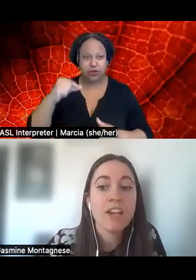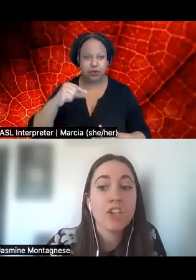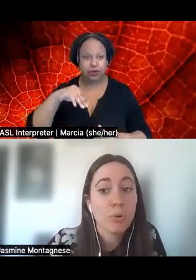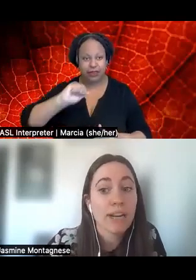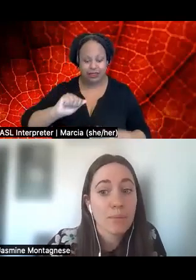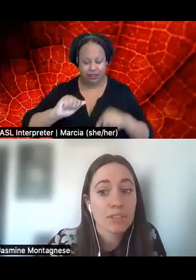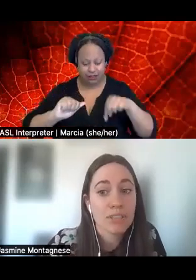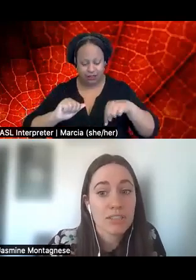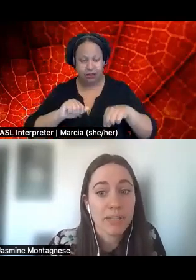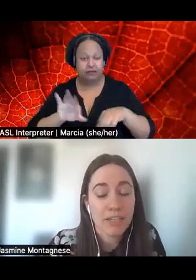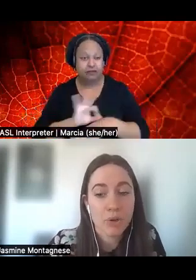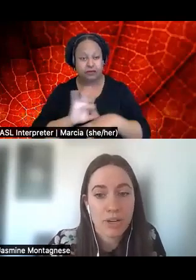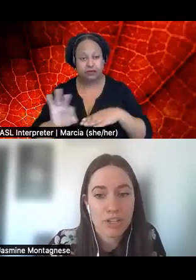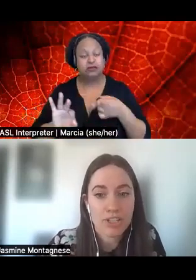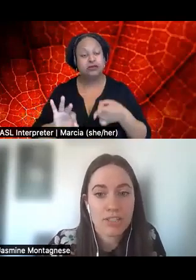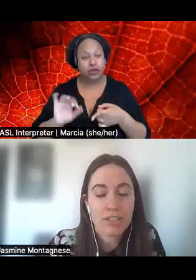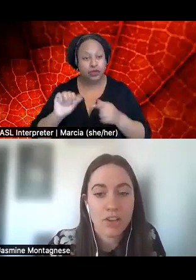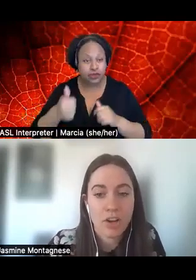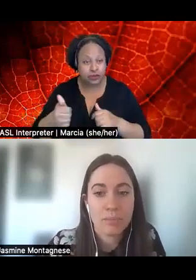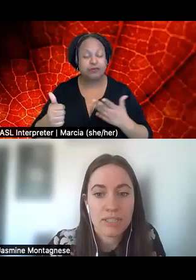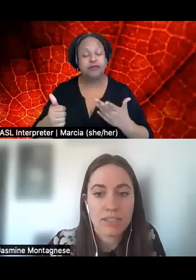You are able to submit your questions anonymously.